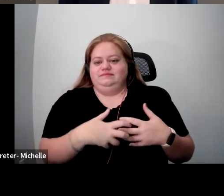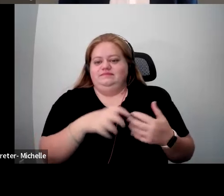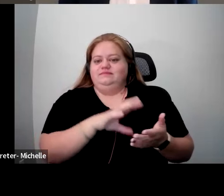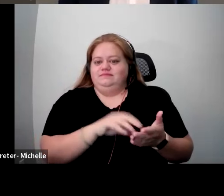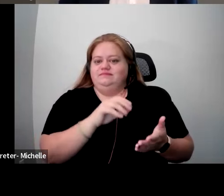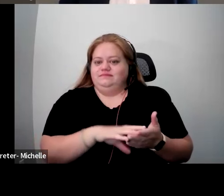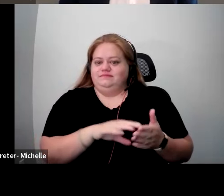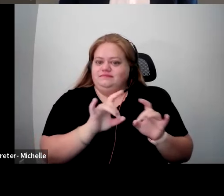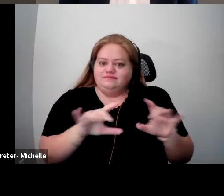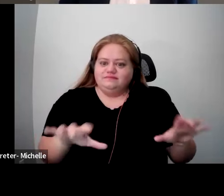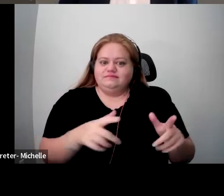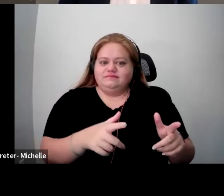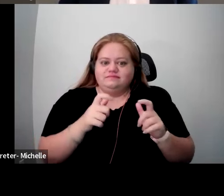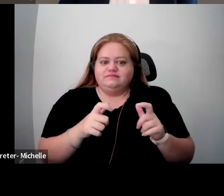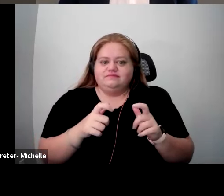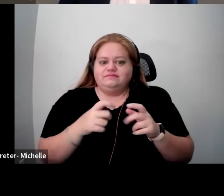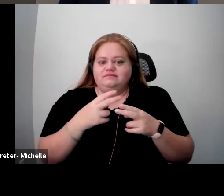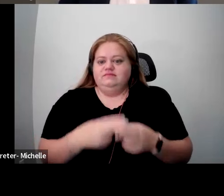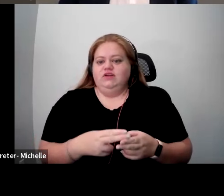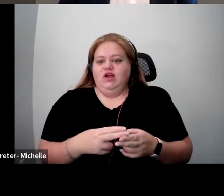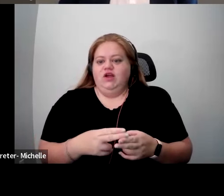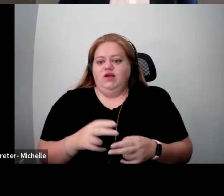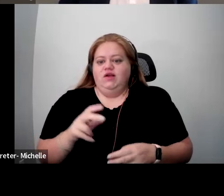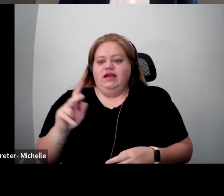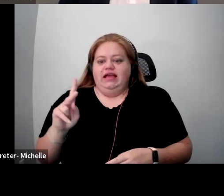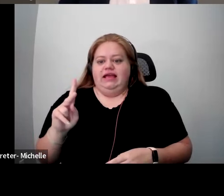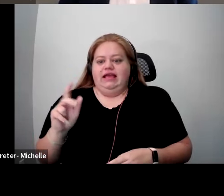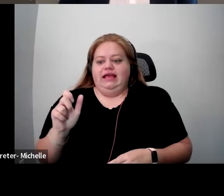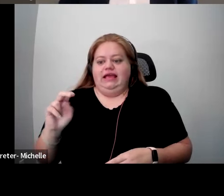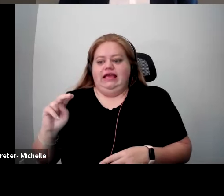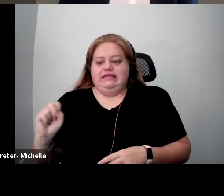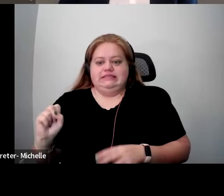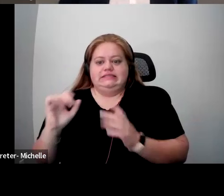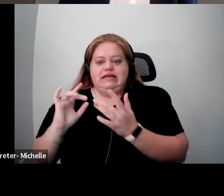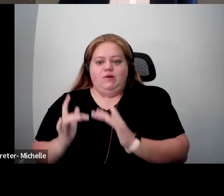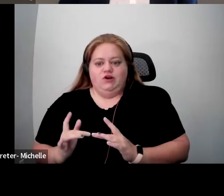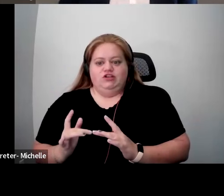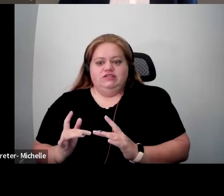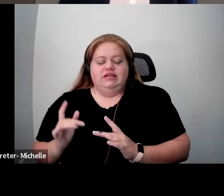It's called Kolmogorov-Arnold Networks, or KANs. And it was published on arXiv.